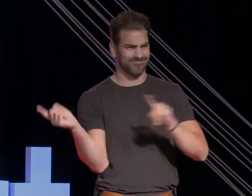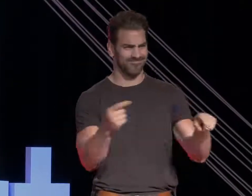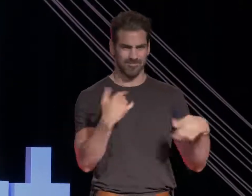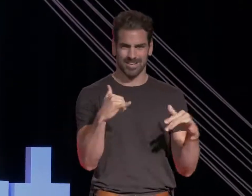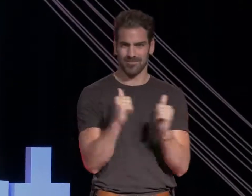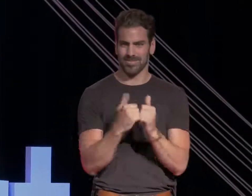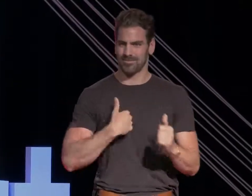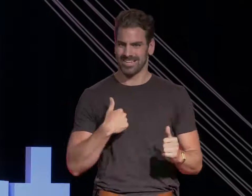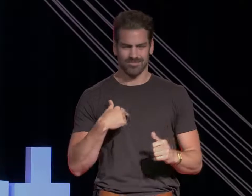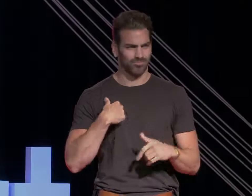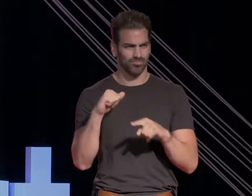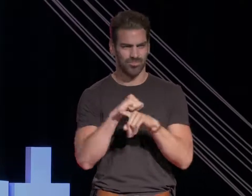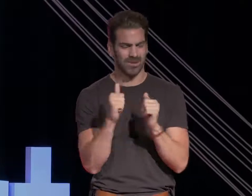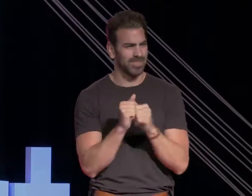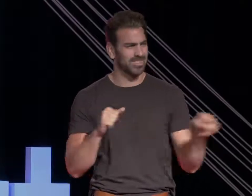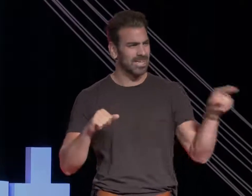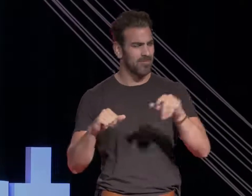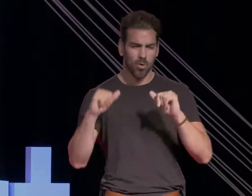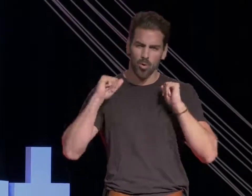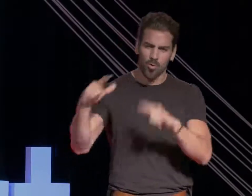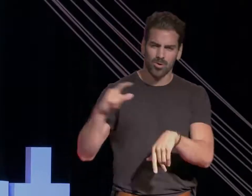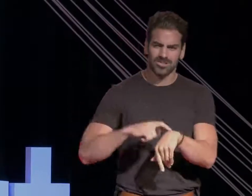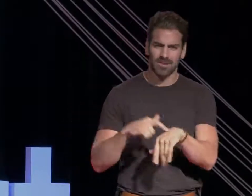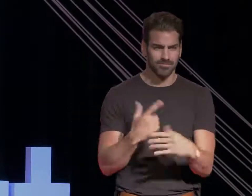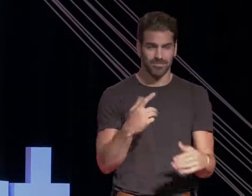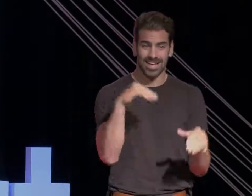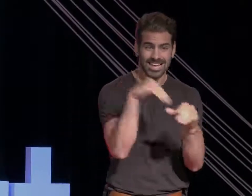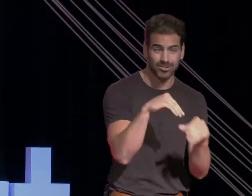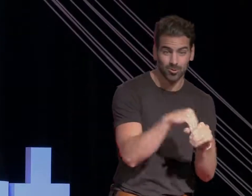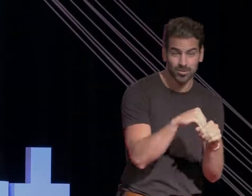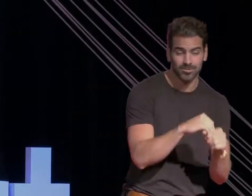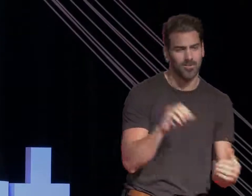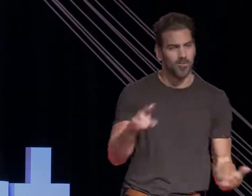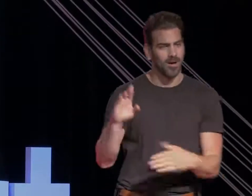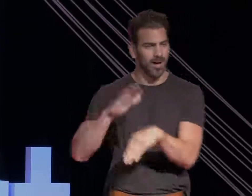every day i could and we'd hit the court all the time either indoors or out at